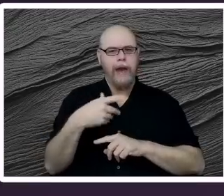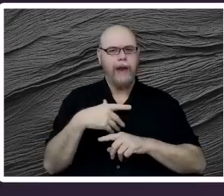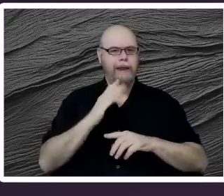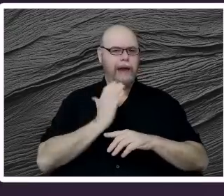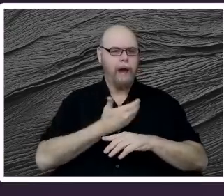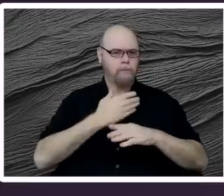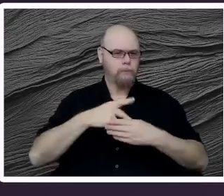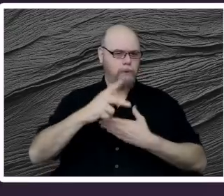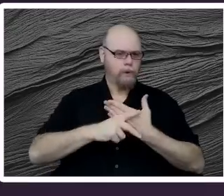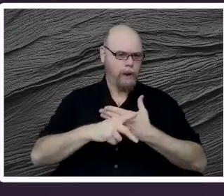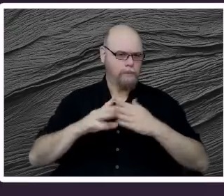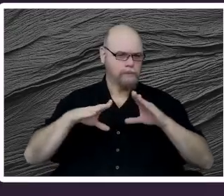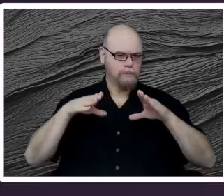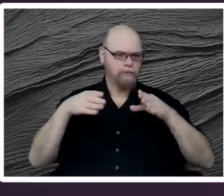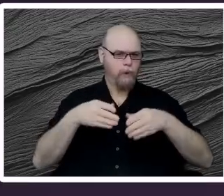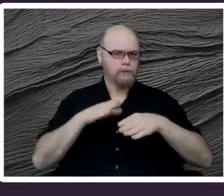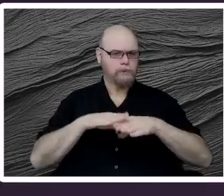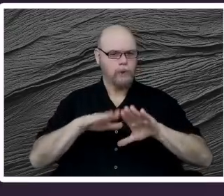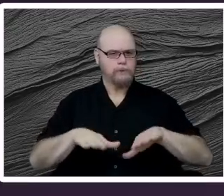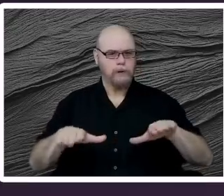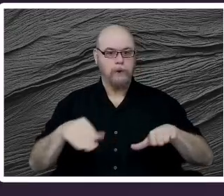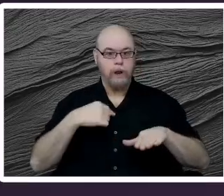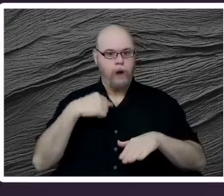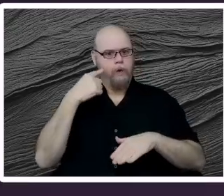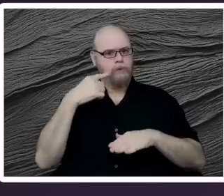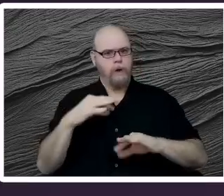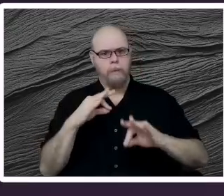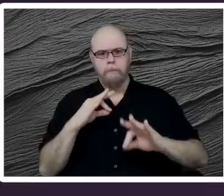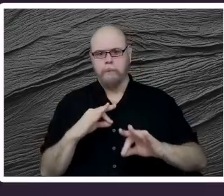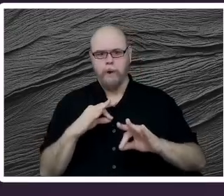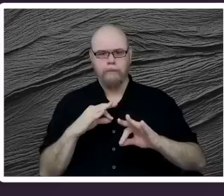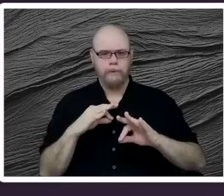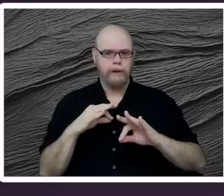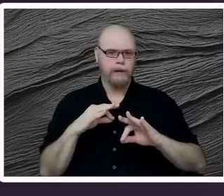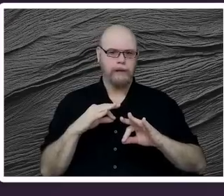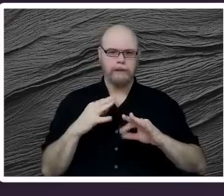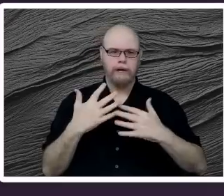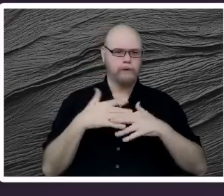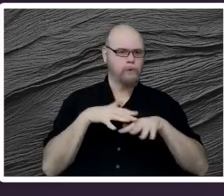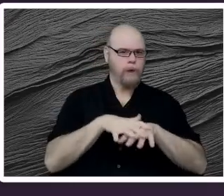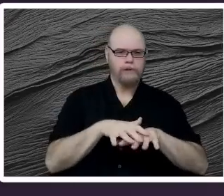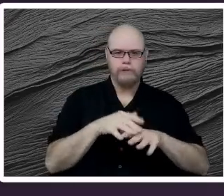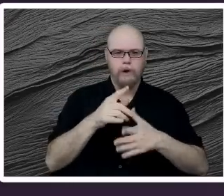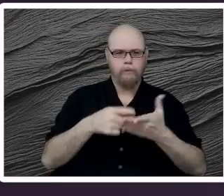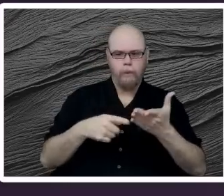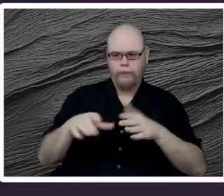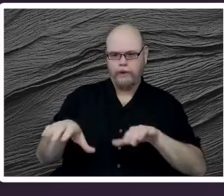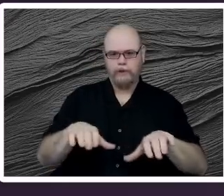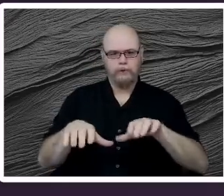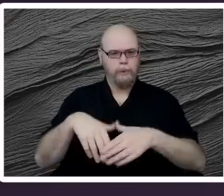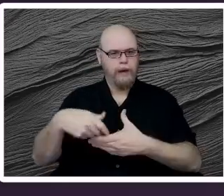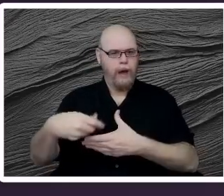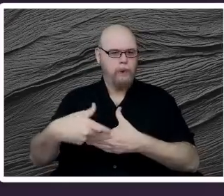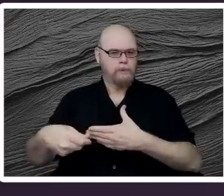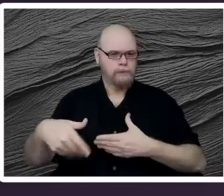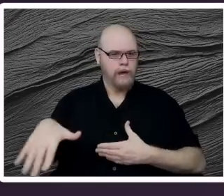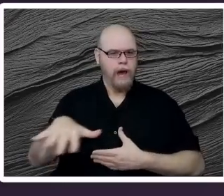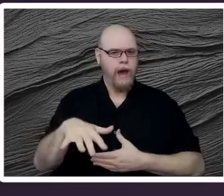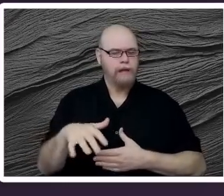would be an absolutely perfect integration of what they're doing with these posters.